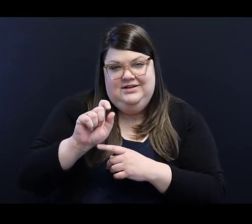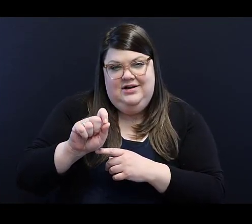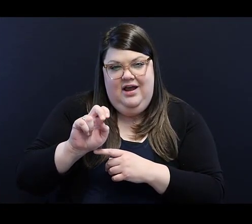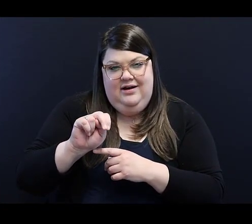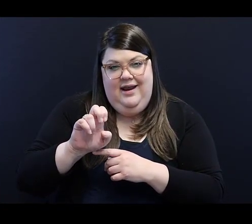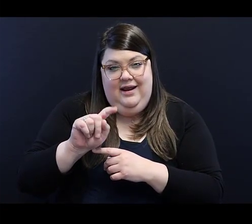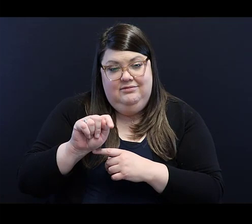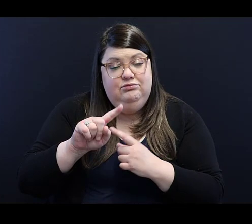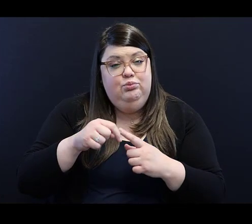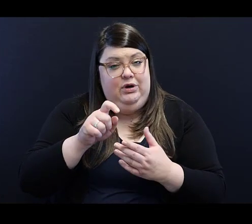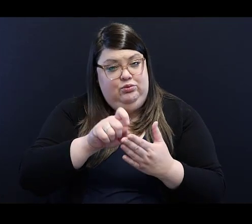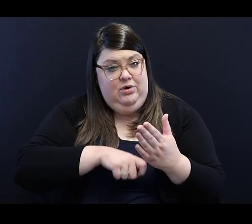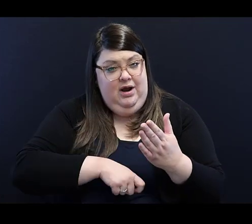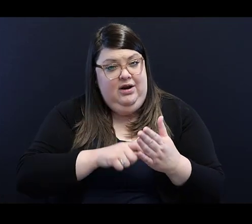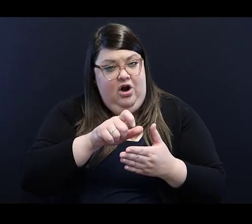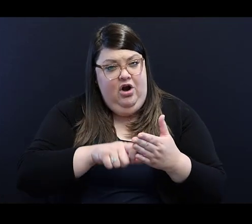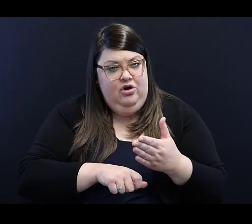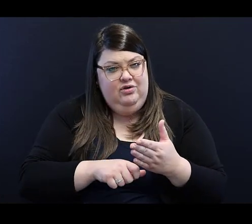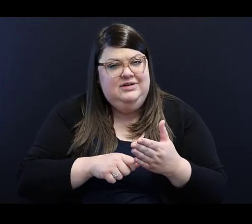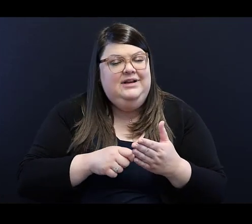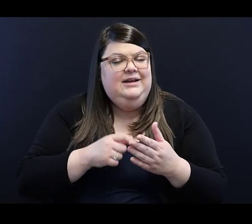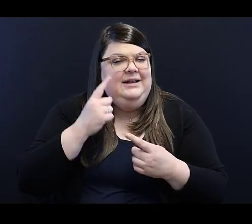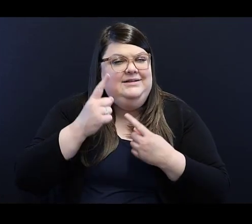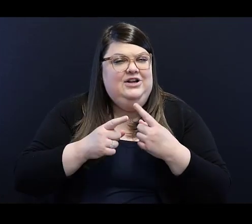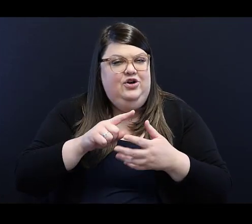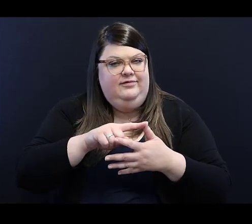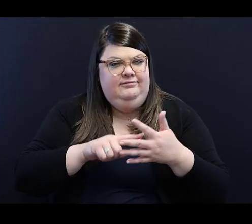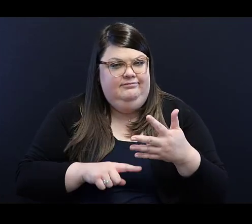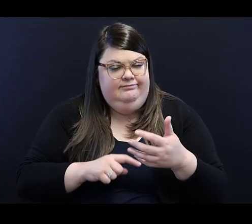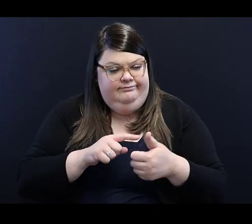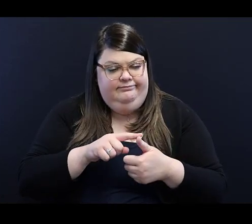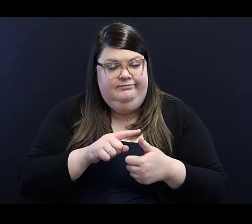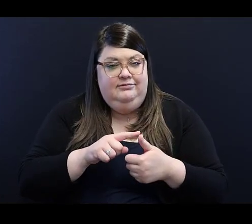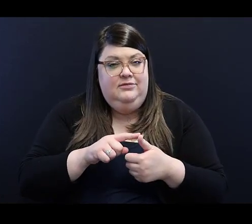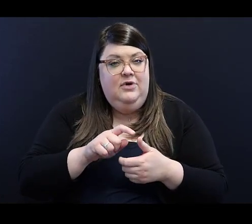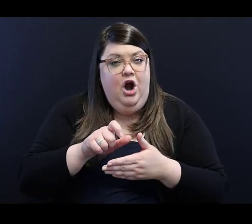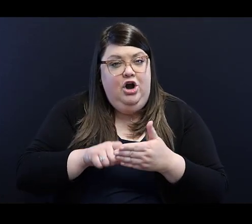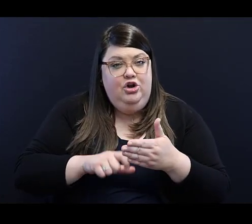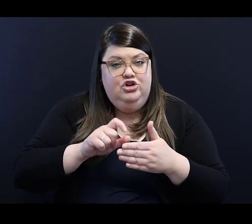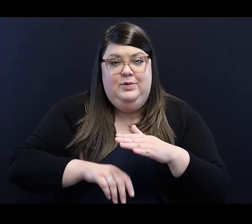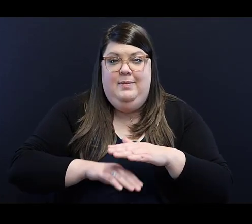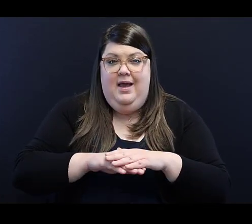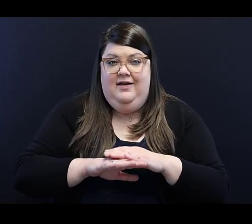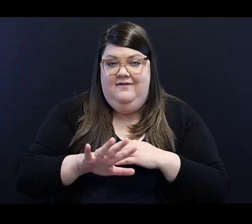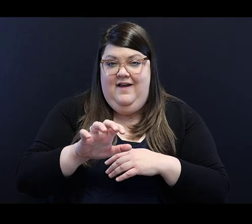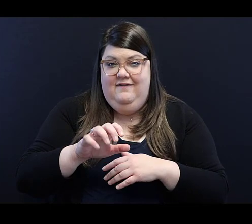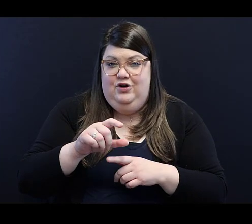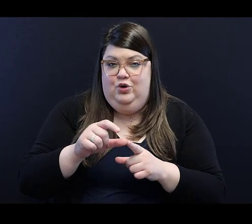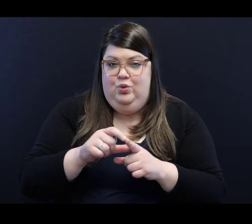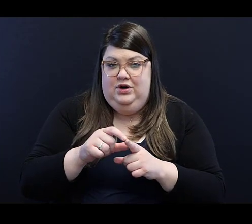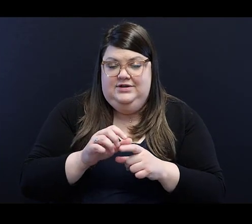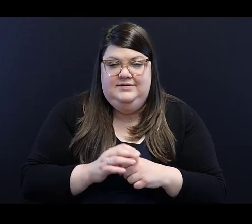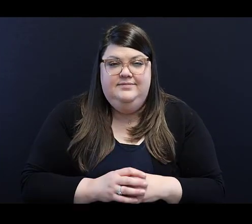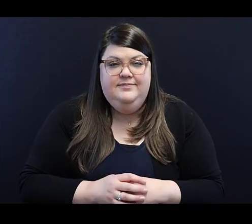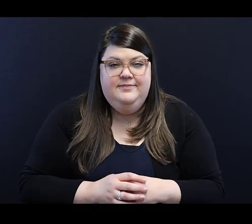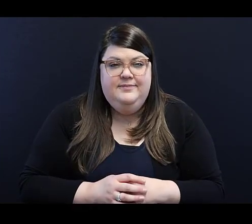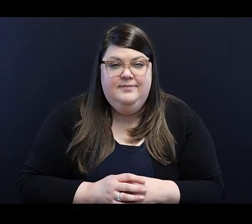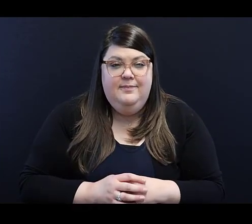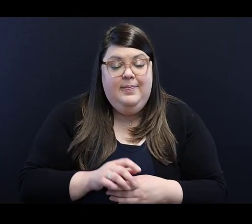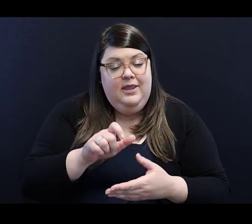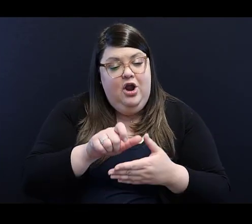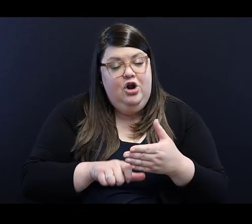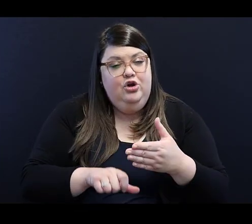please consider the following guidelines: Articles should be a maximum of 500 words. Articles should